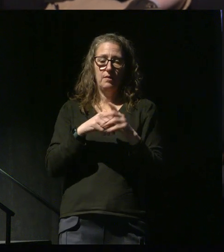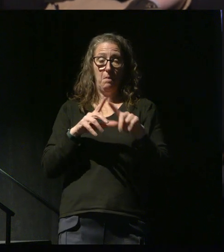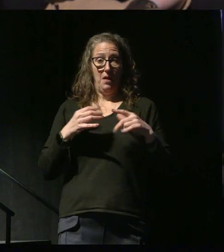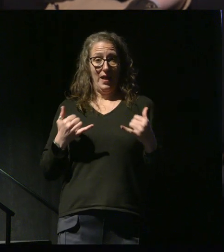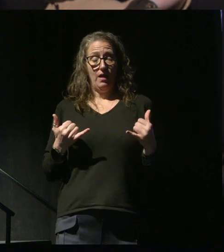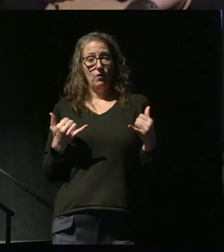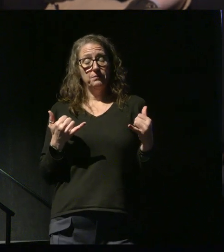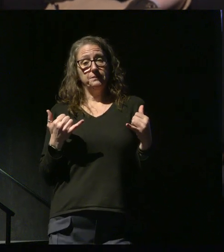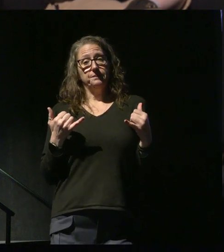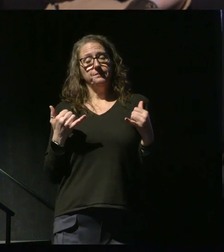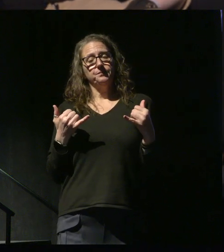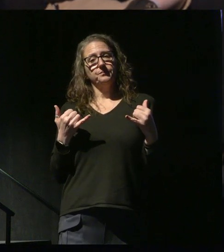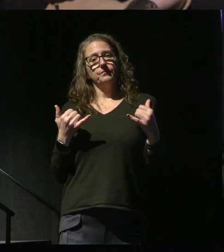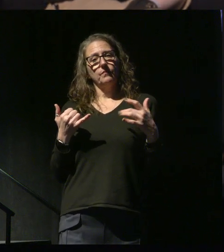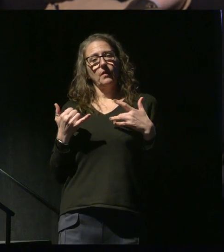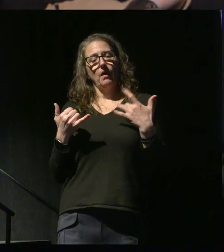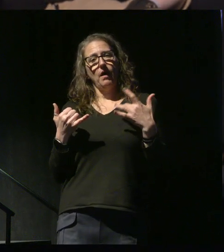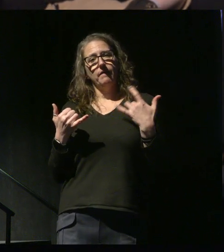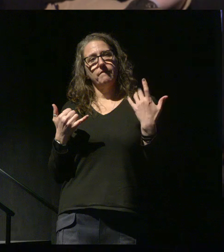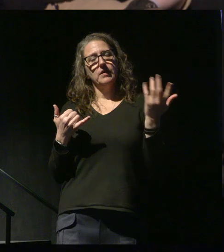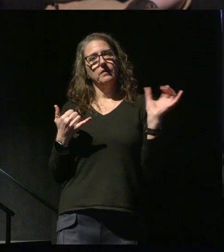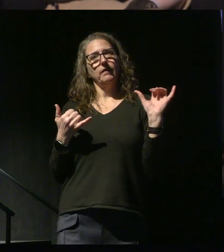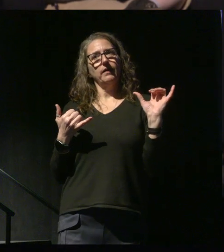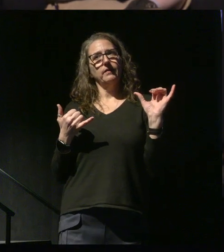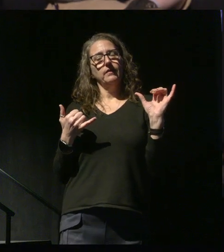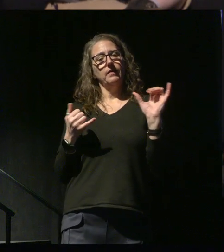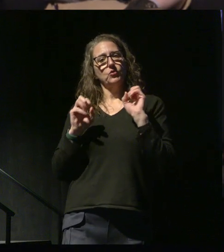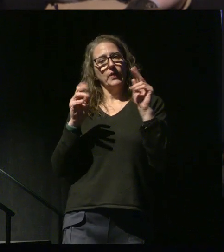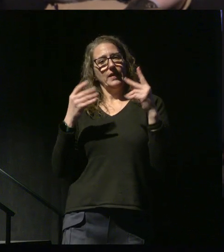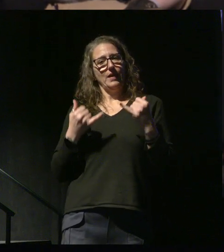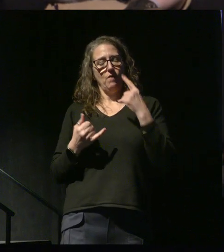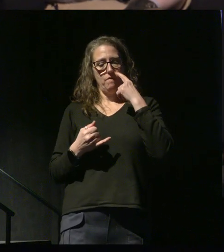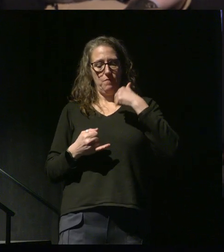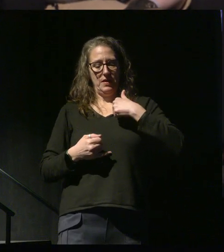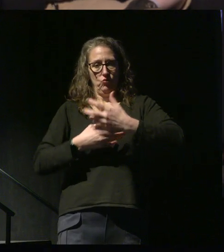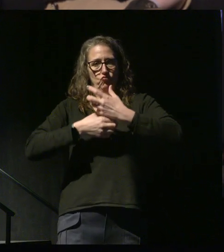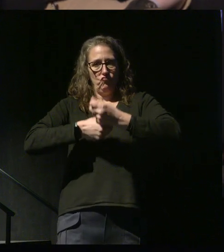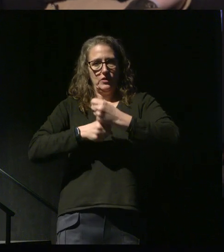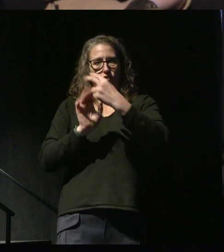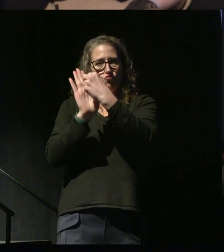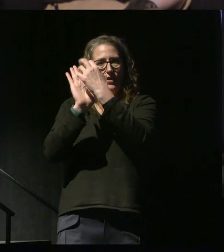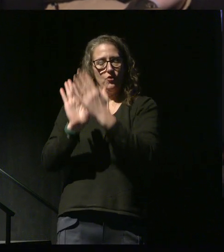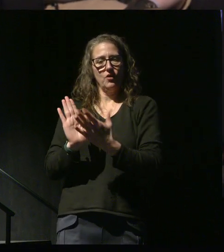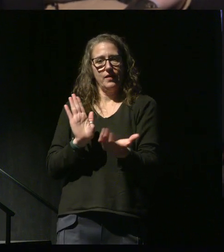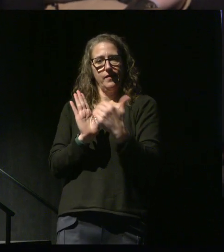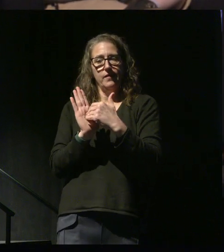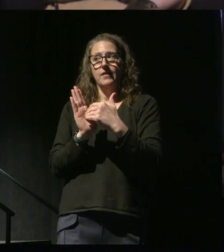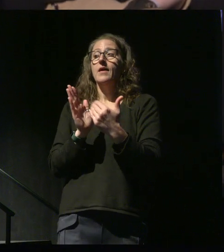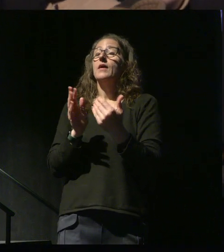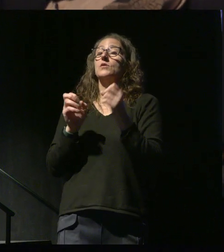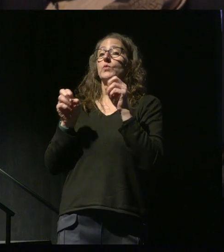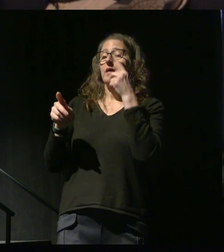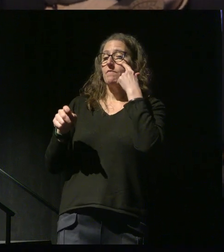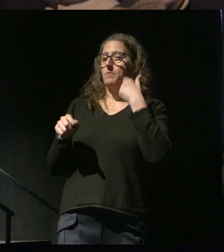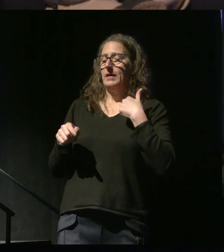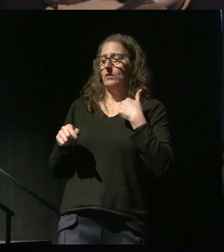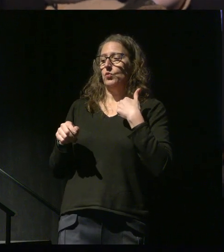I feel like it's okay for me to trust the reader. It's okay for me to think about the reader who's actually